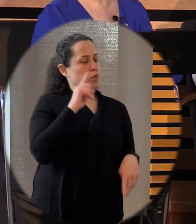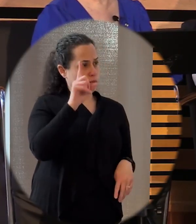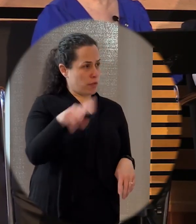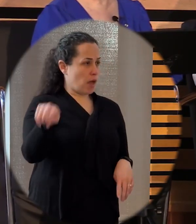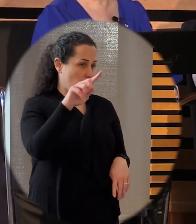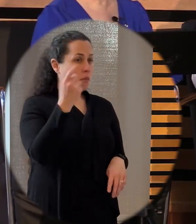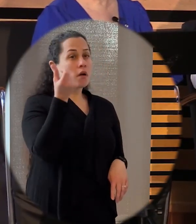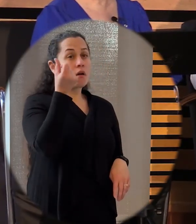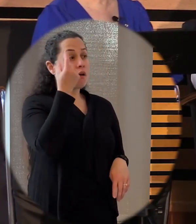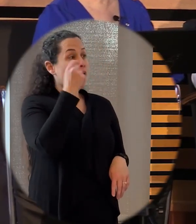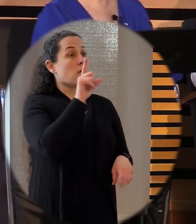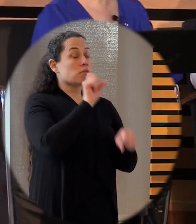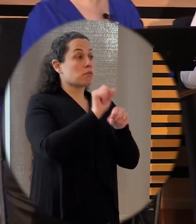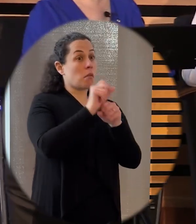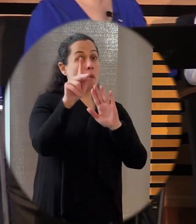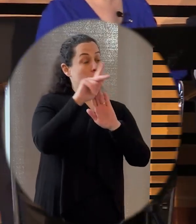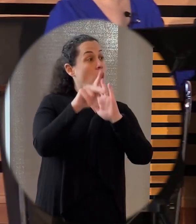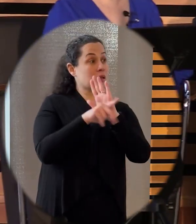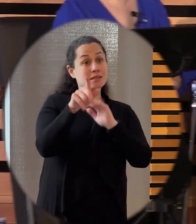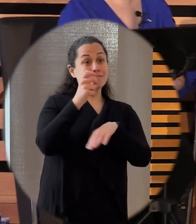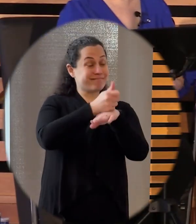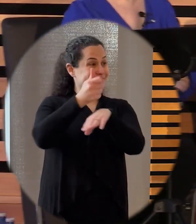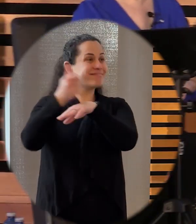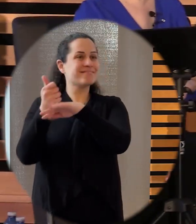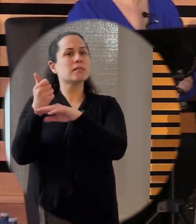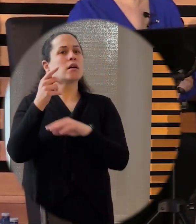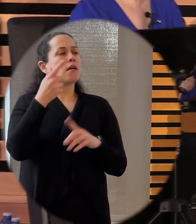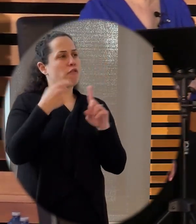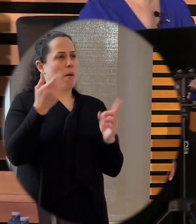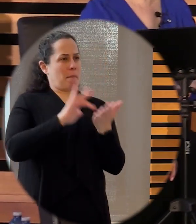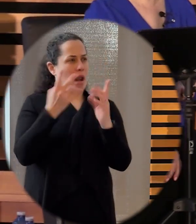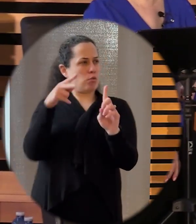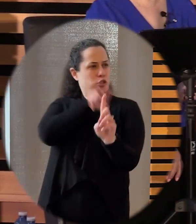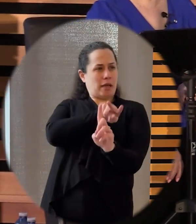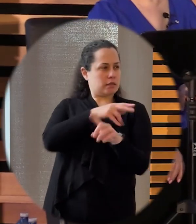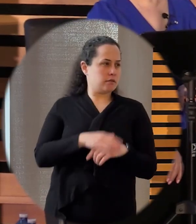the operationalization of those policies is still rooted in the medical model. People